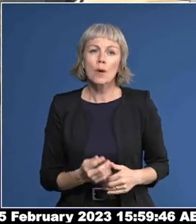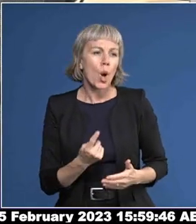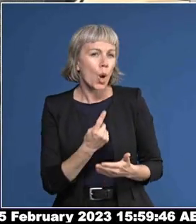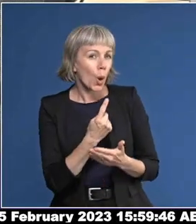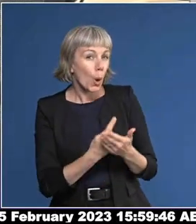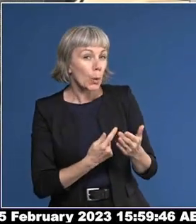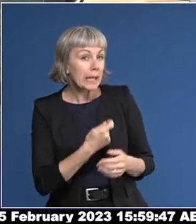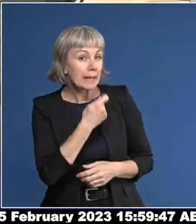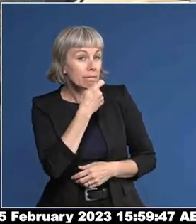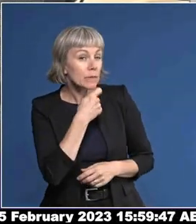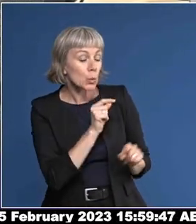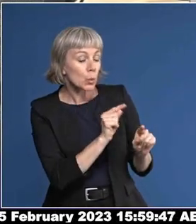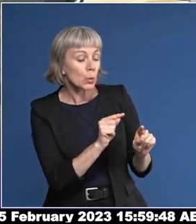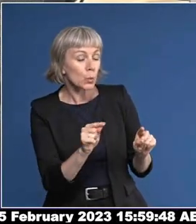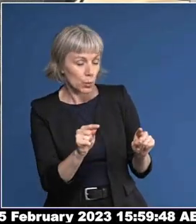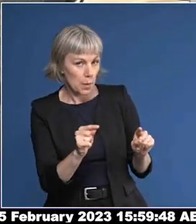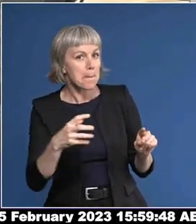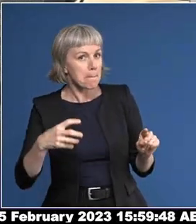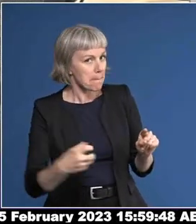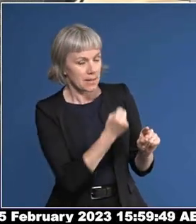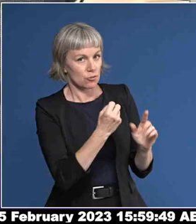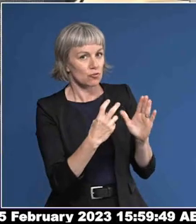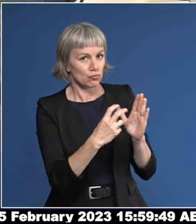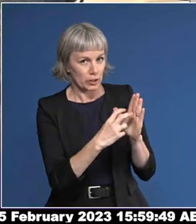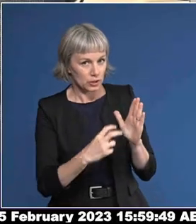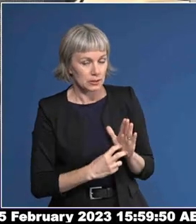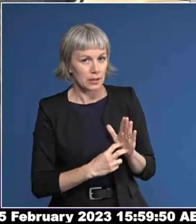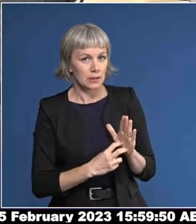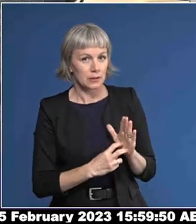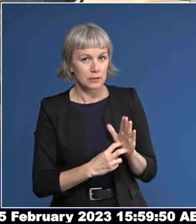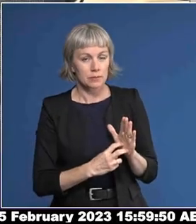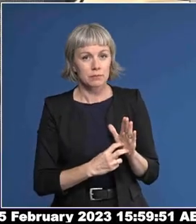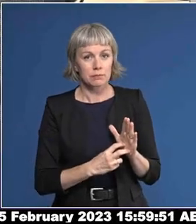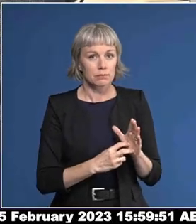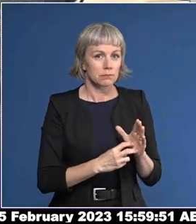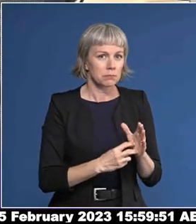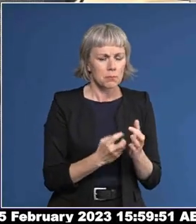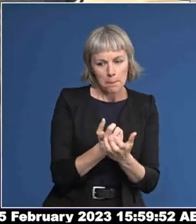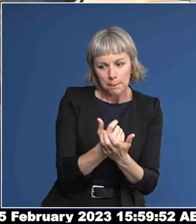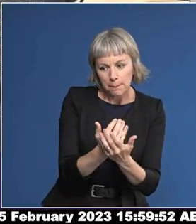is mandatory. But there is a significant group of providers within the sector who